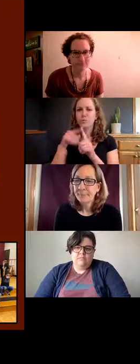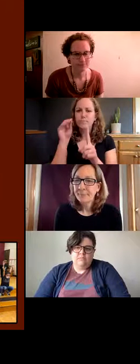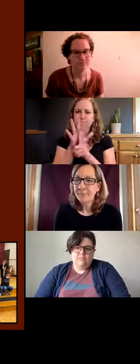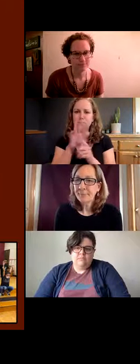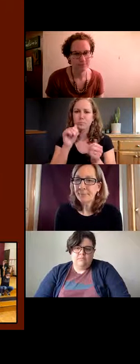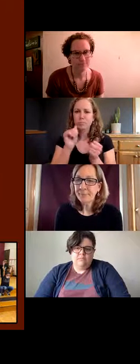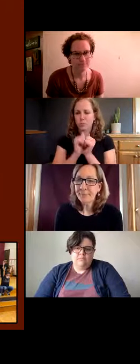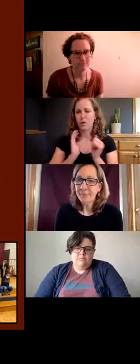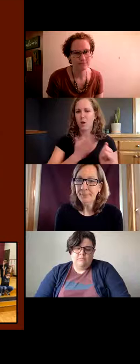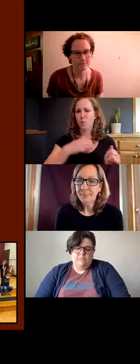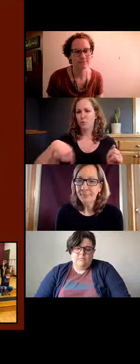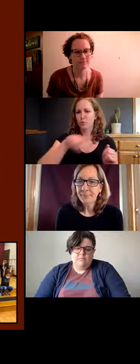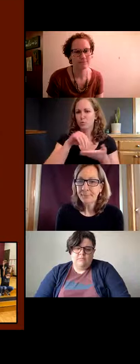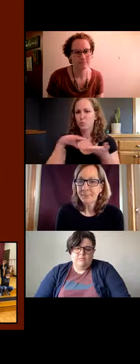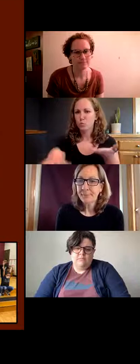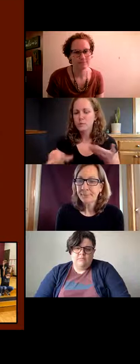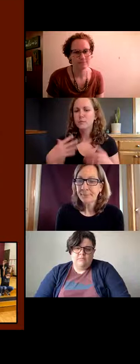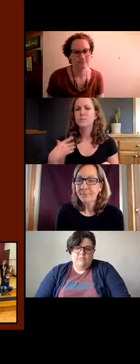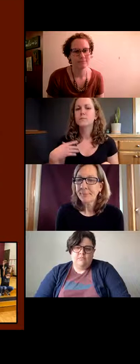feel we need to cover and expose our students to.